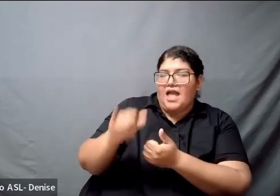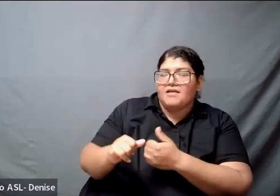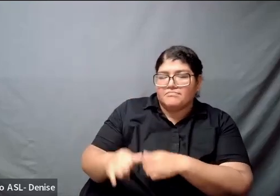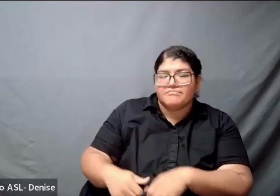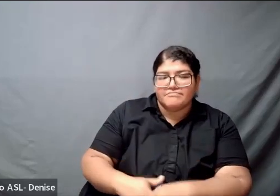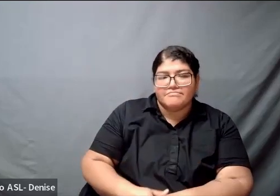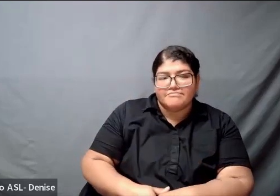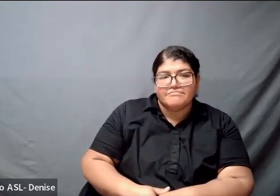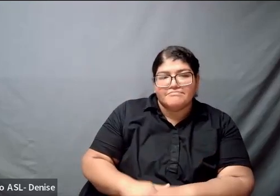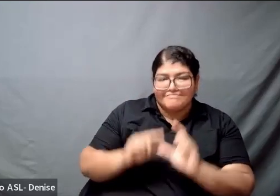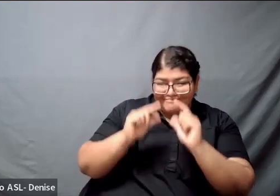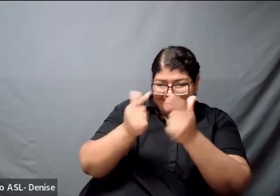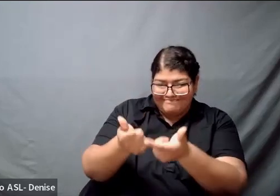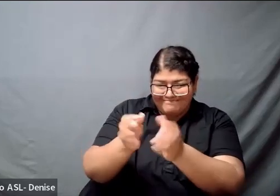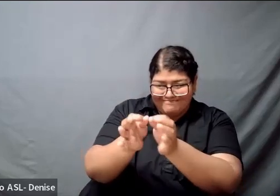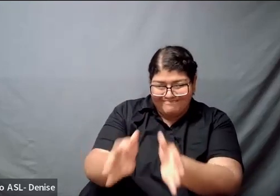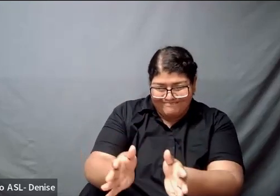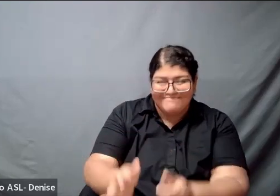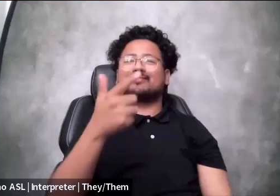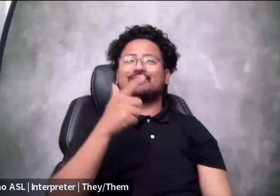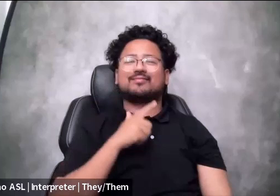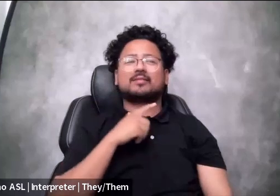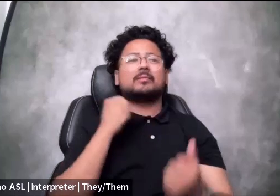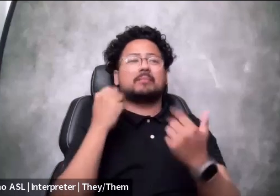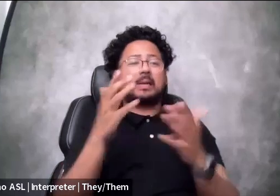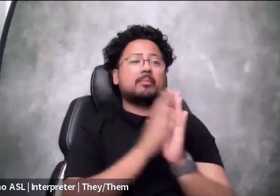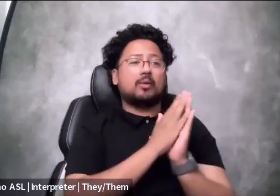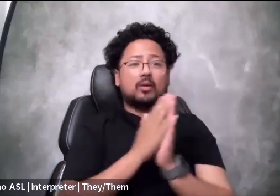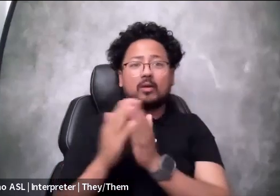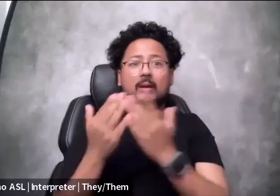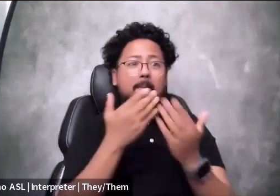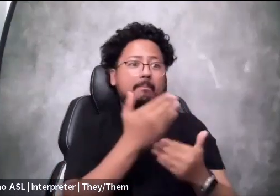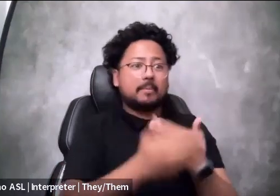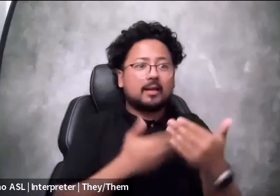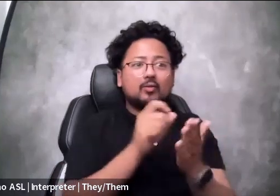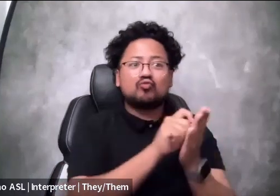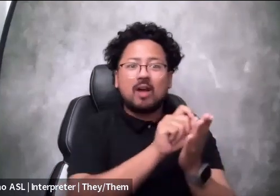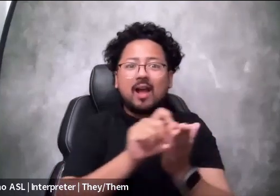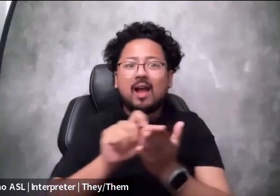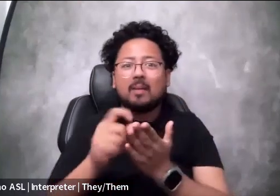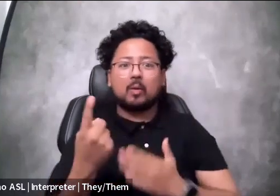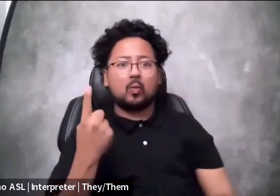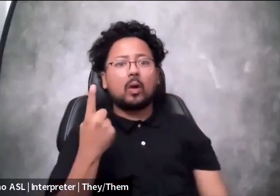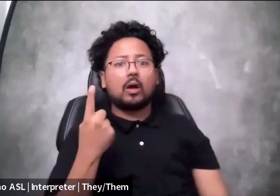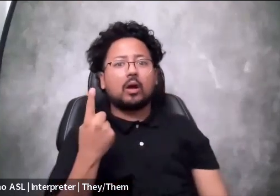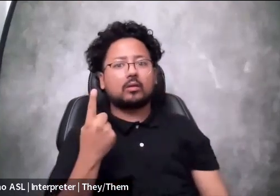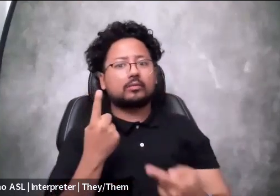because there were other books that were in process, but only one that was released before mine.